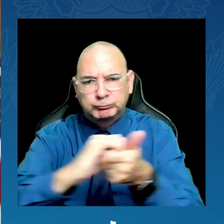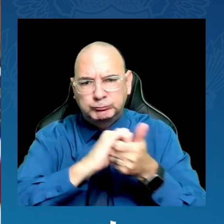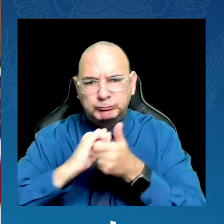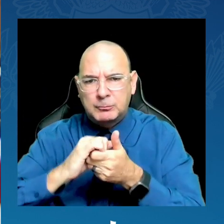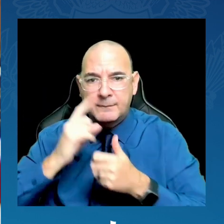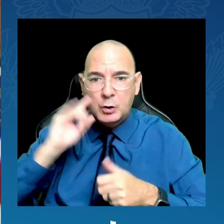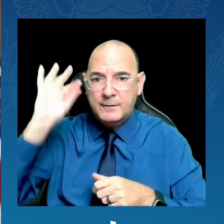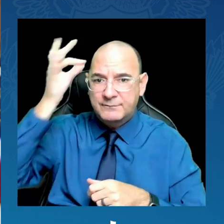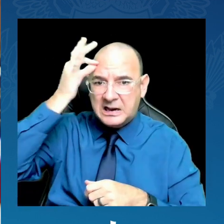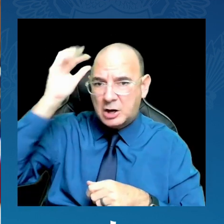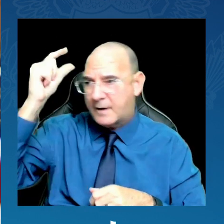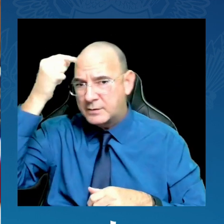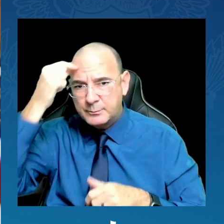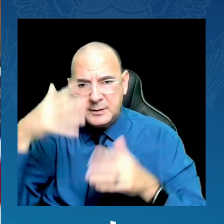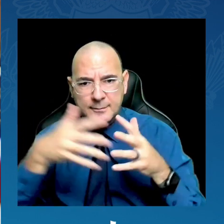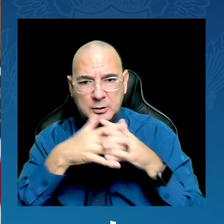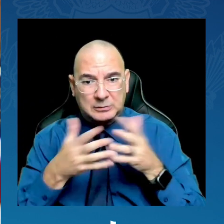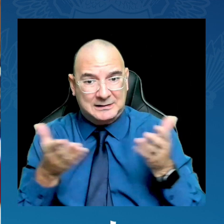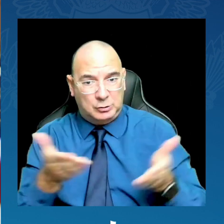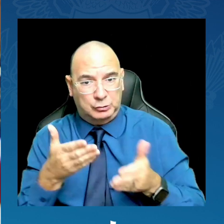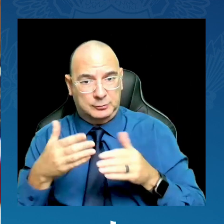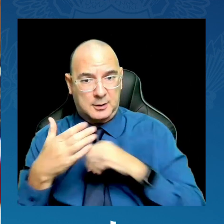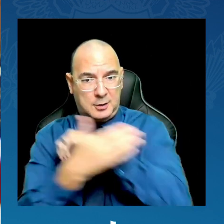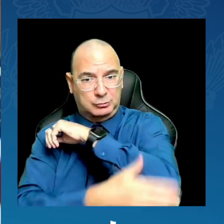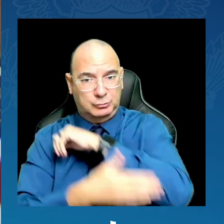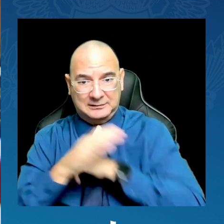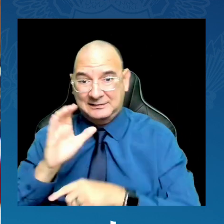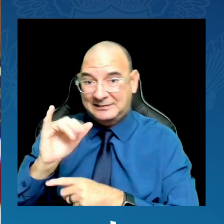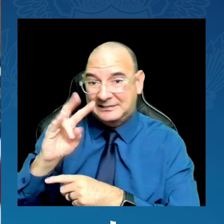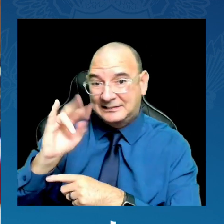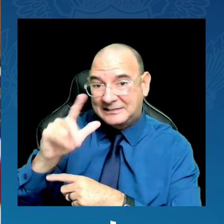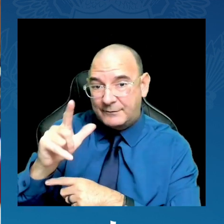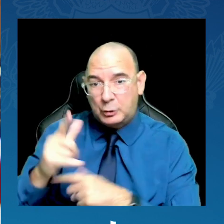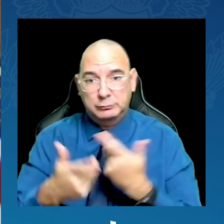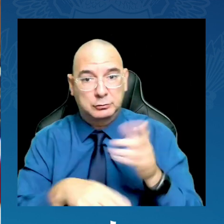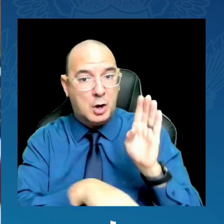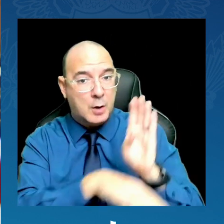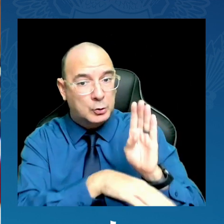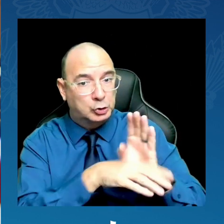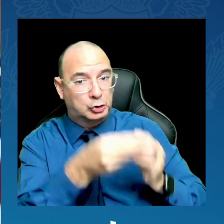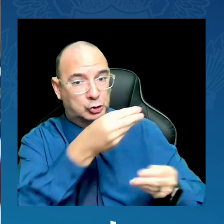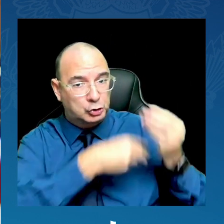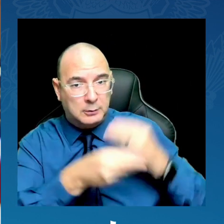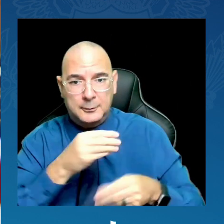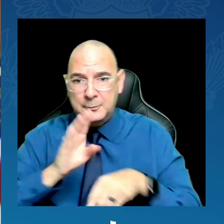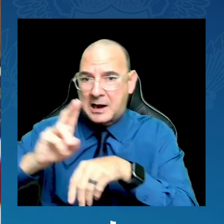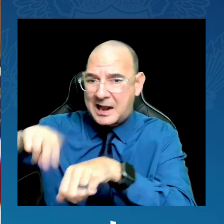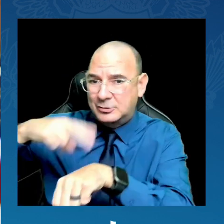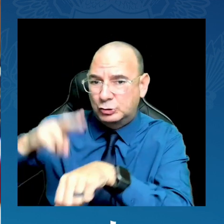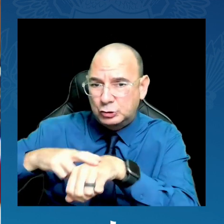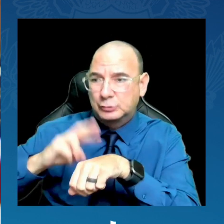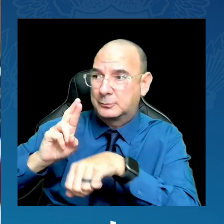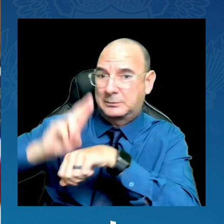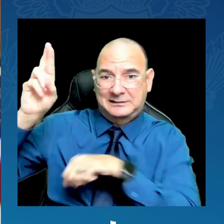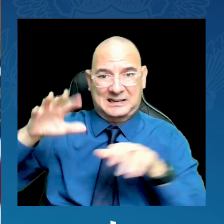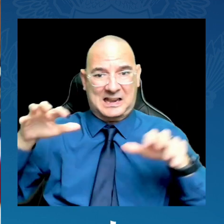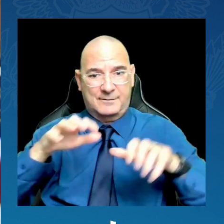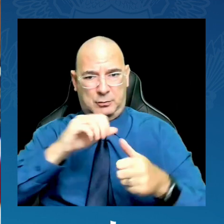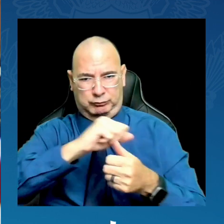commercial and national security space activities. Vice President Harris's role leading